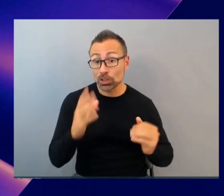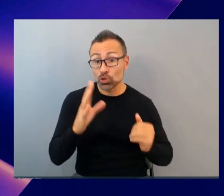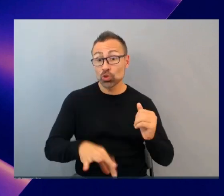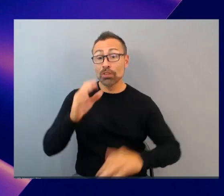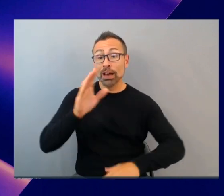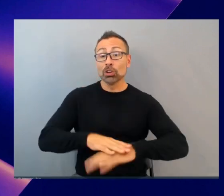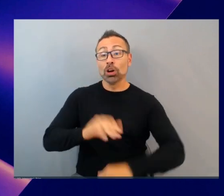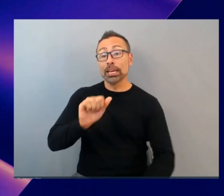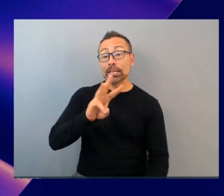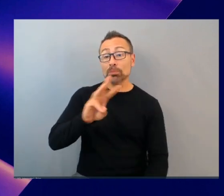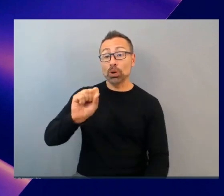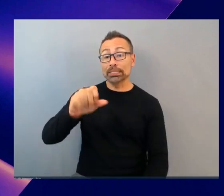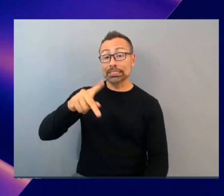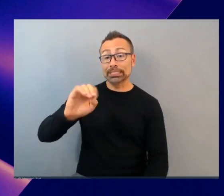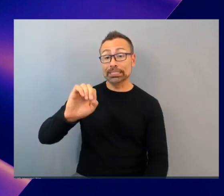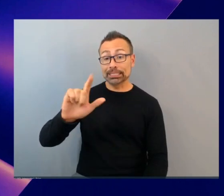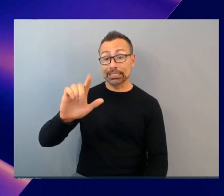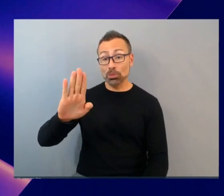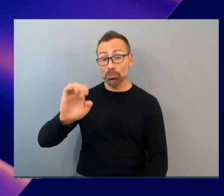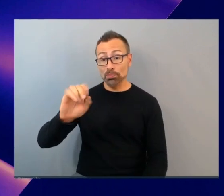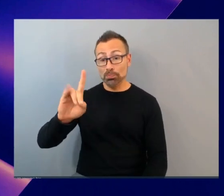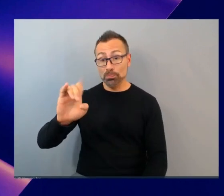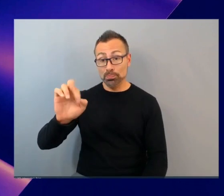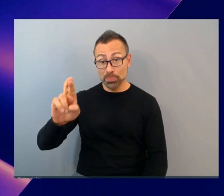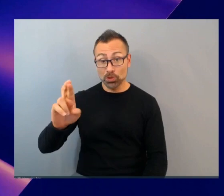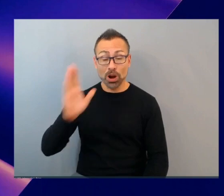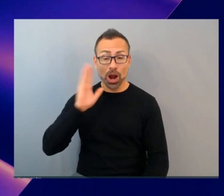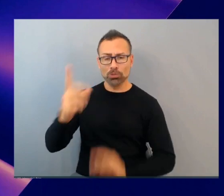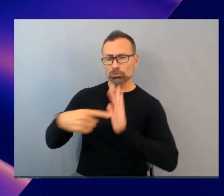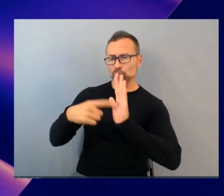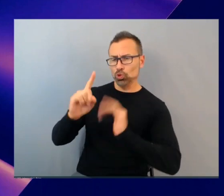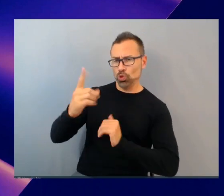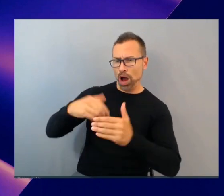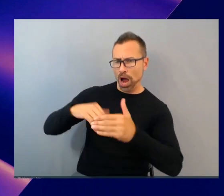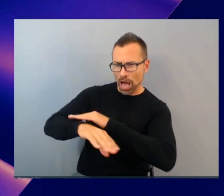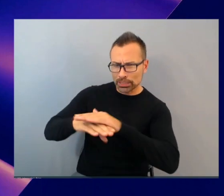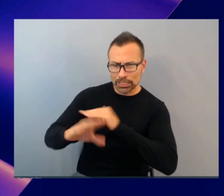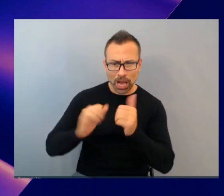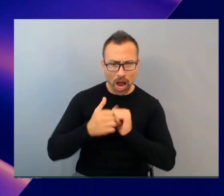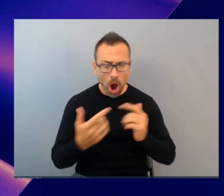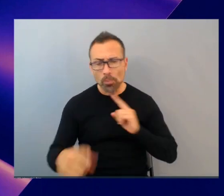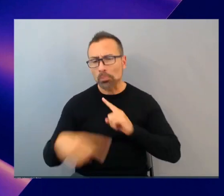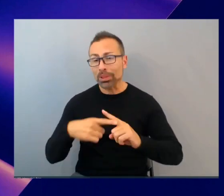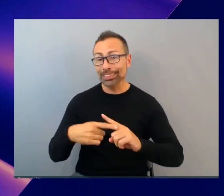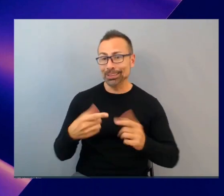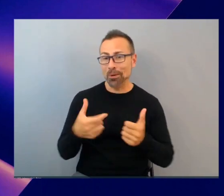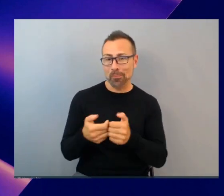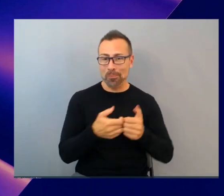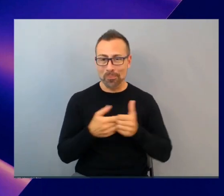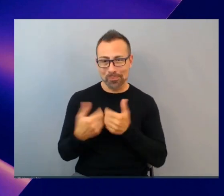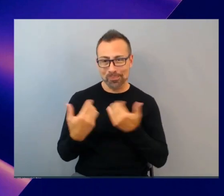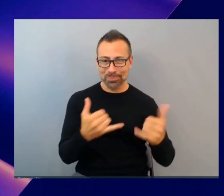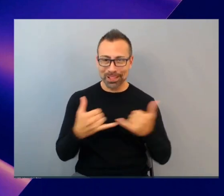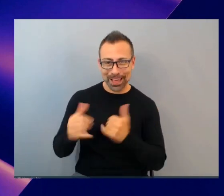I am going later on the show how to get access to the game, and I will be playing the game as well. So we will, today, we will explore